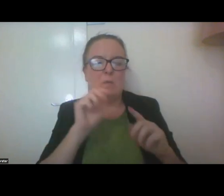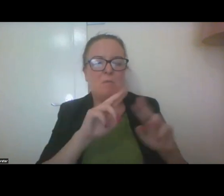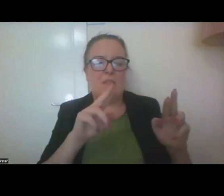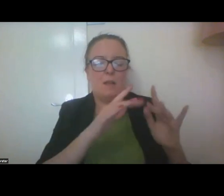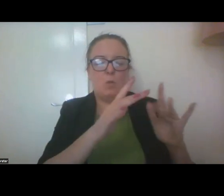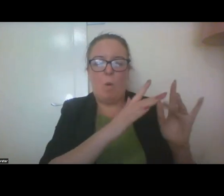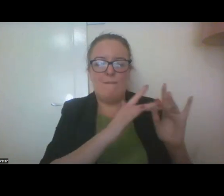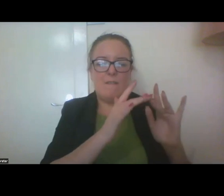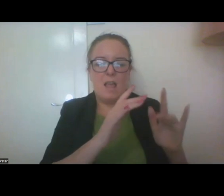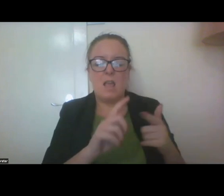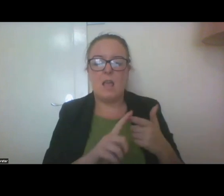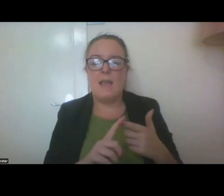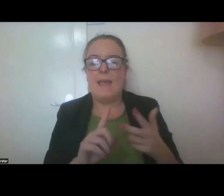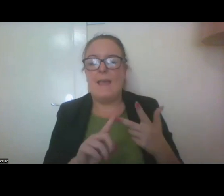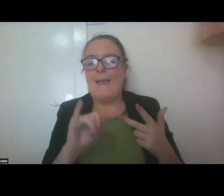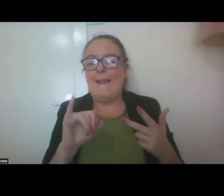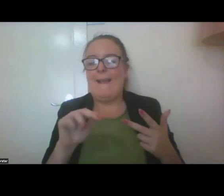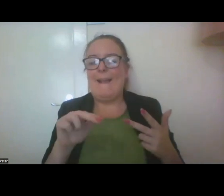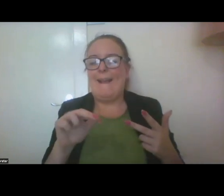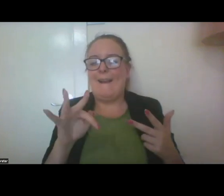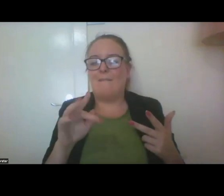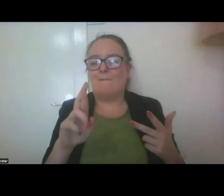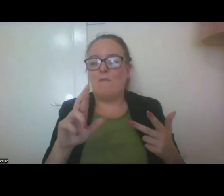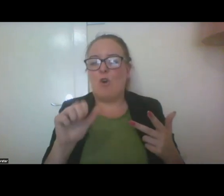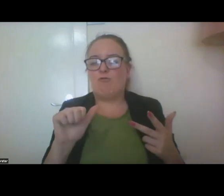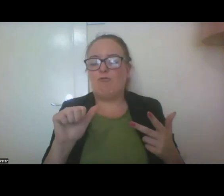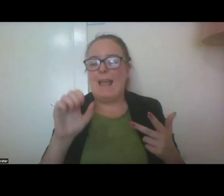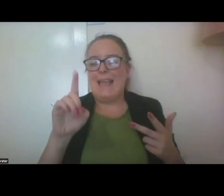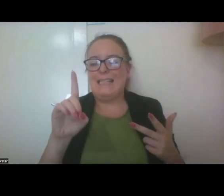Infrared is slowly disappearing.